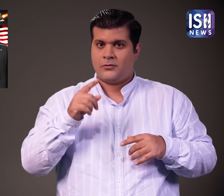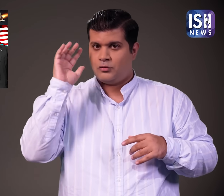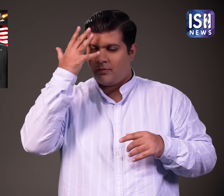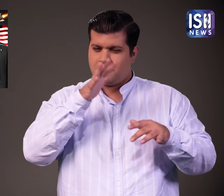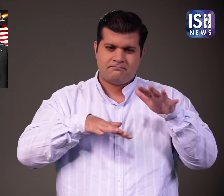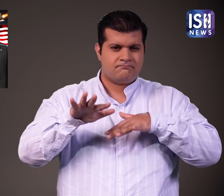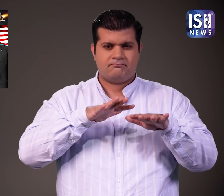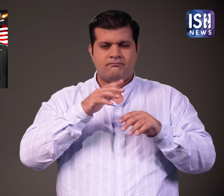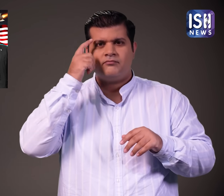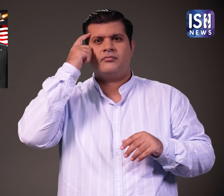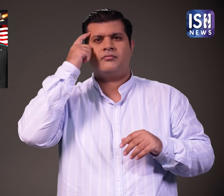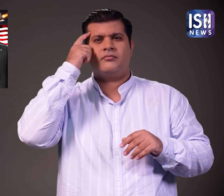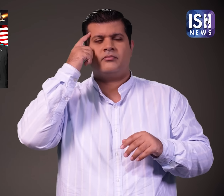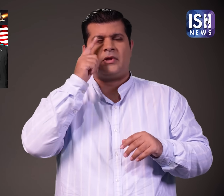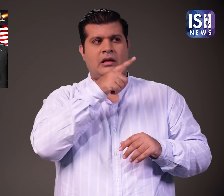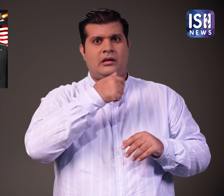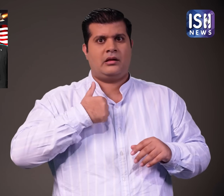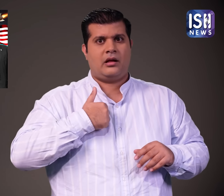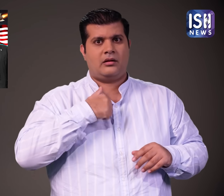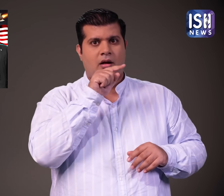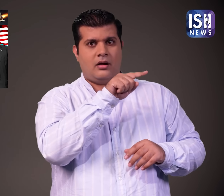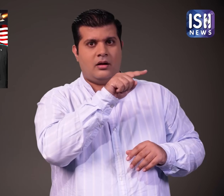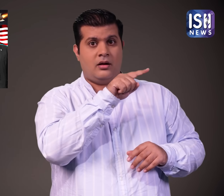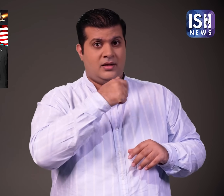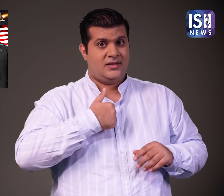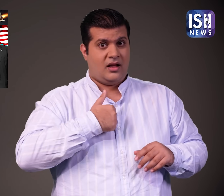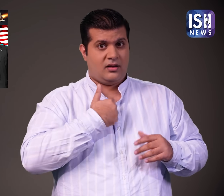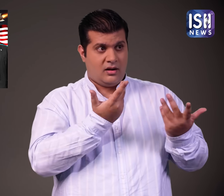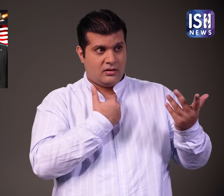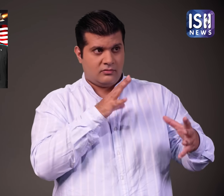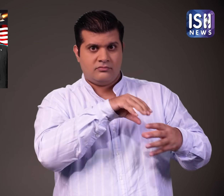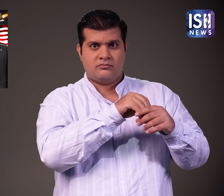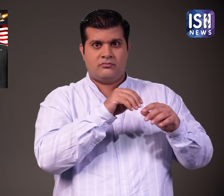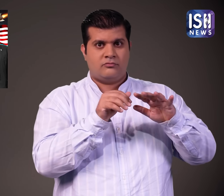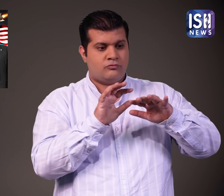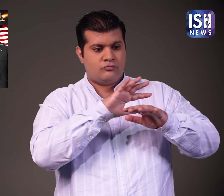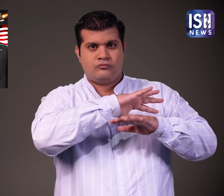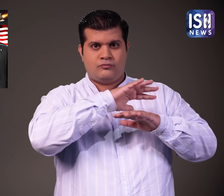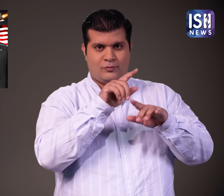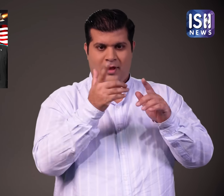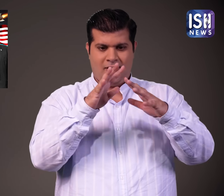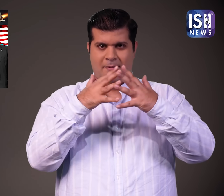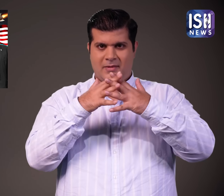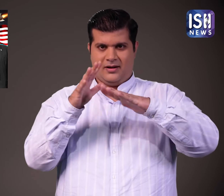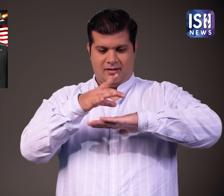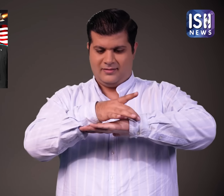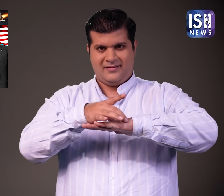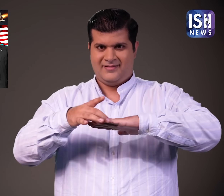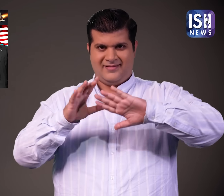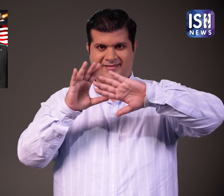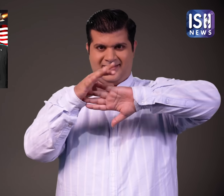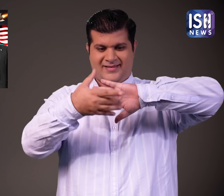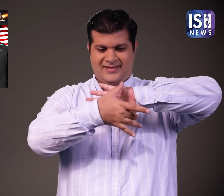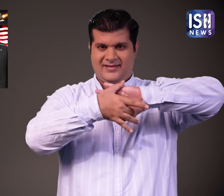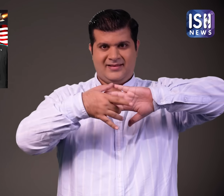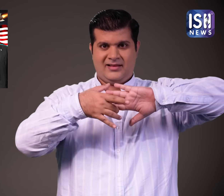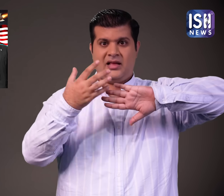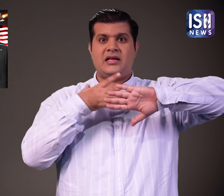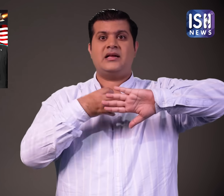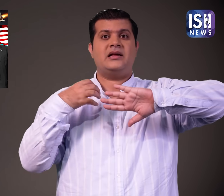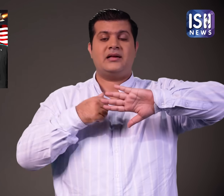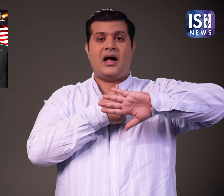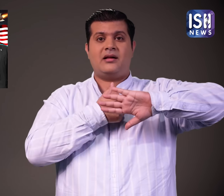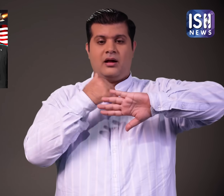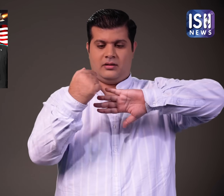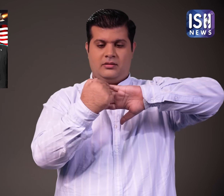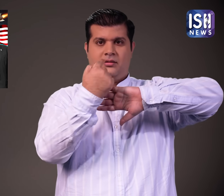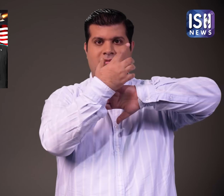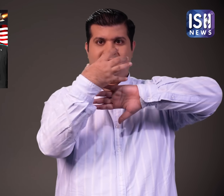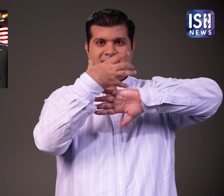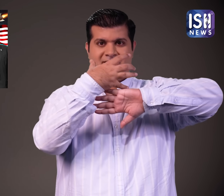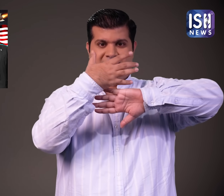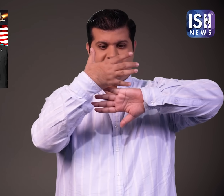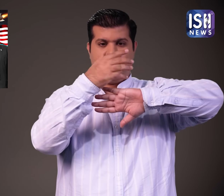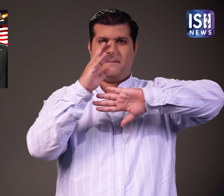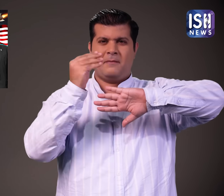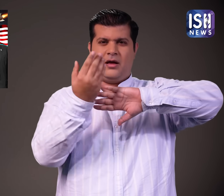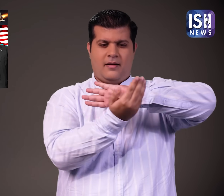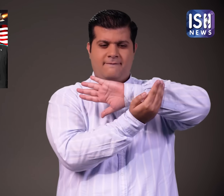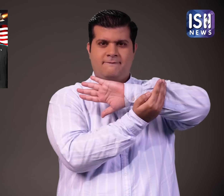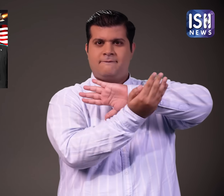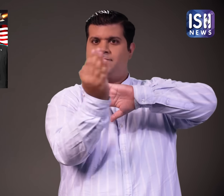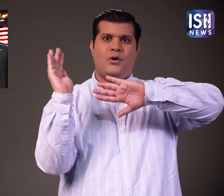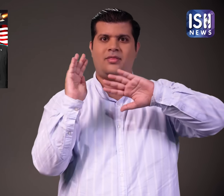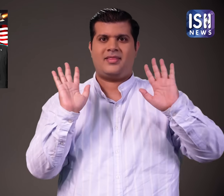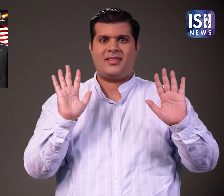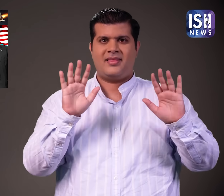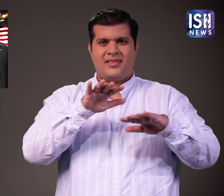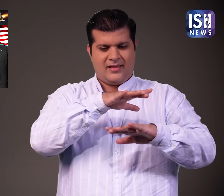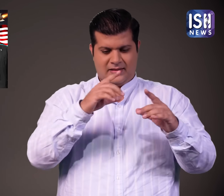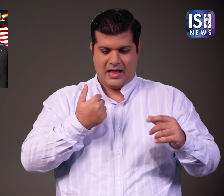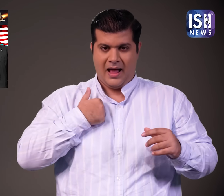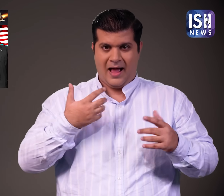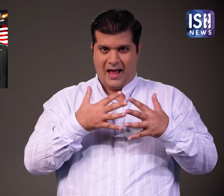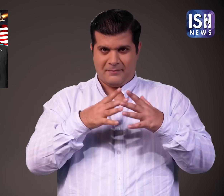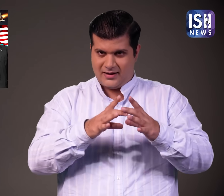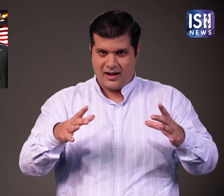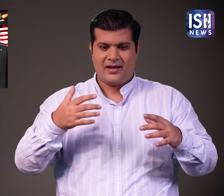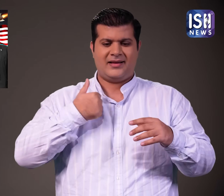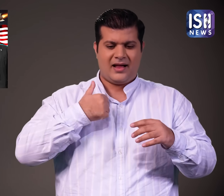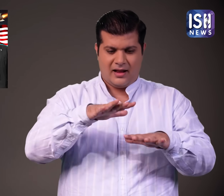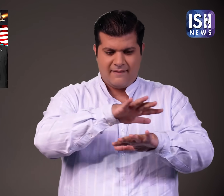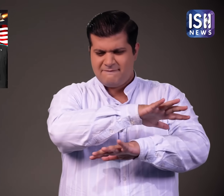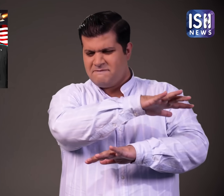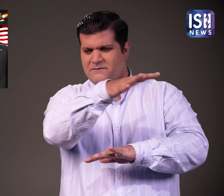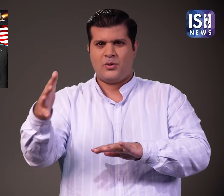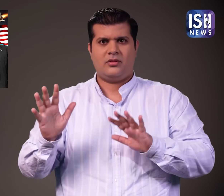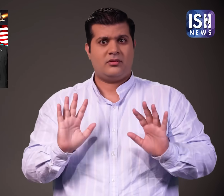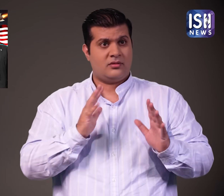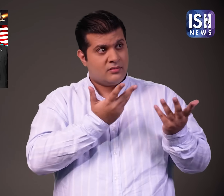While planning, U.S. President Trump offered Canada the Golden Dome shielding it from danger as well.